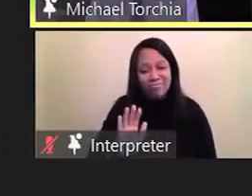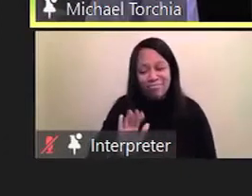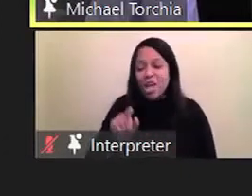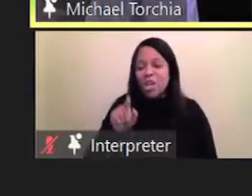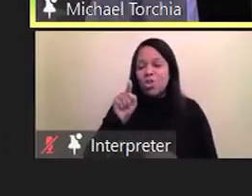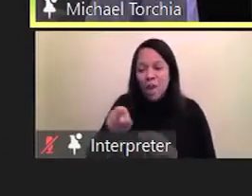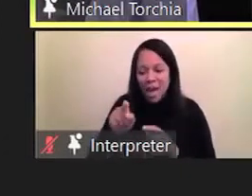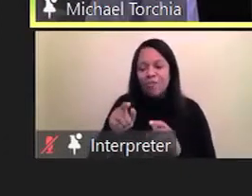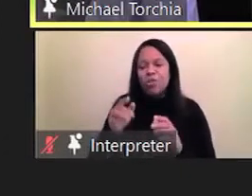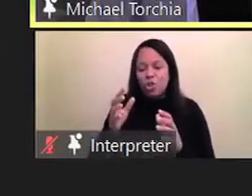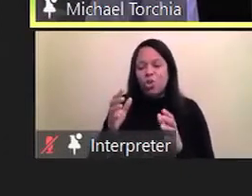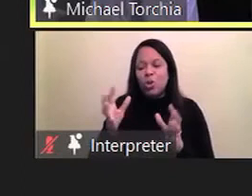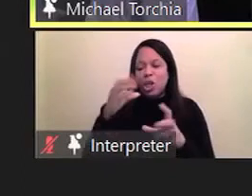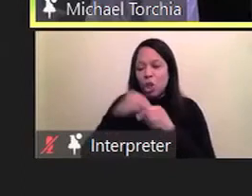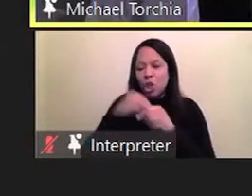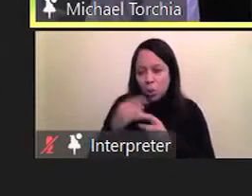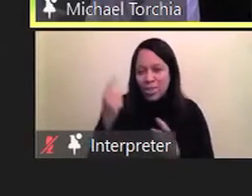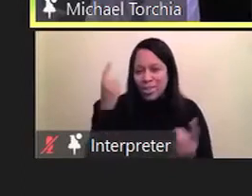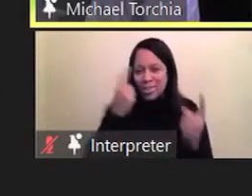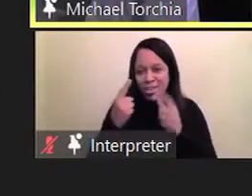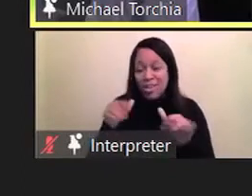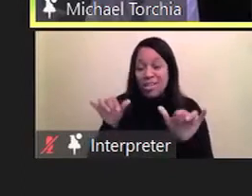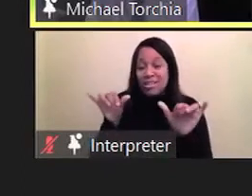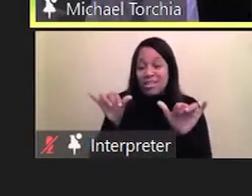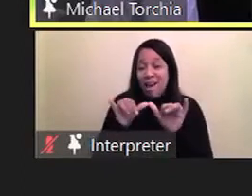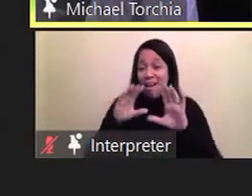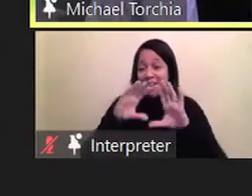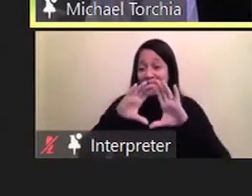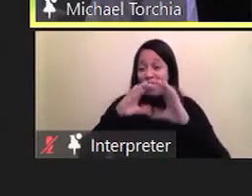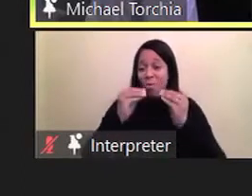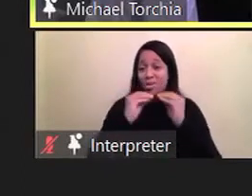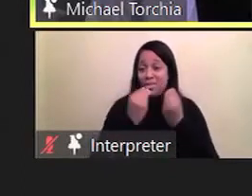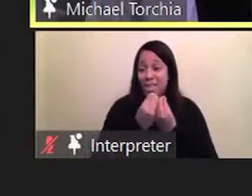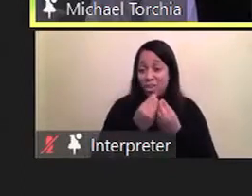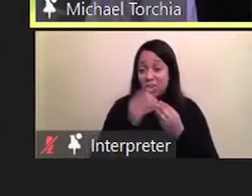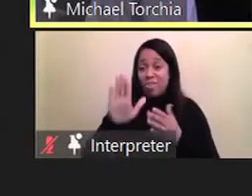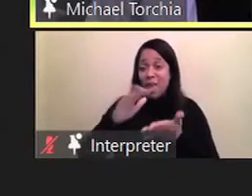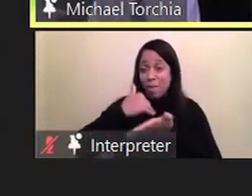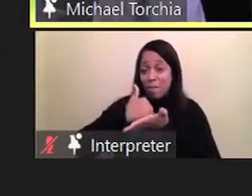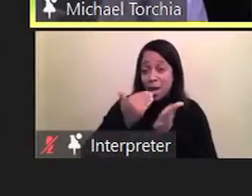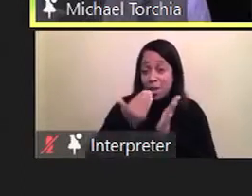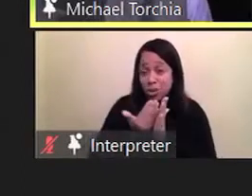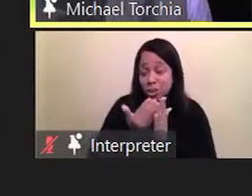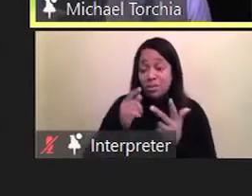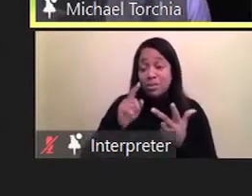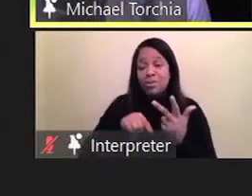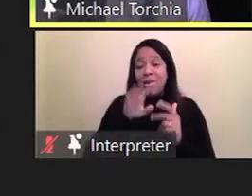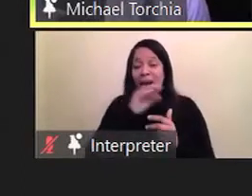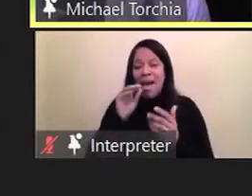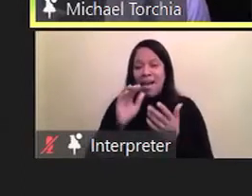the size of the employer, the size of their budget, the effect of providing this accommodation